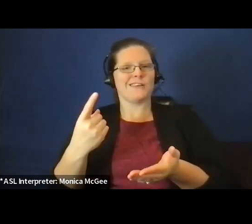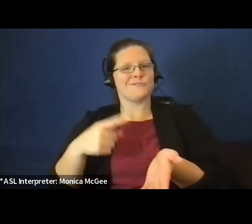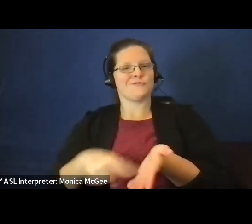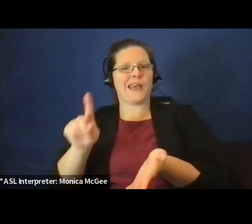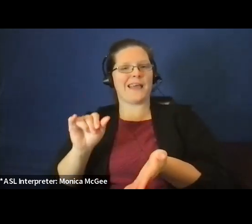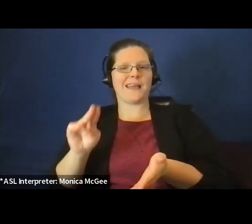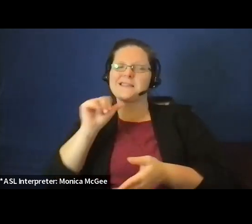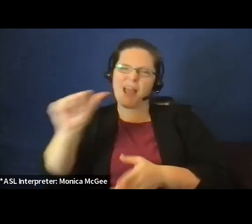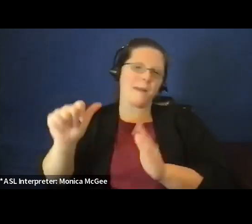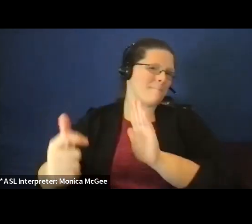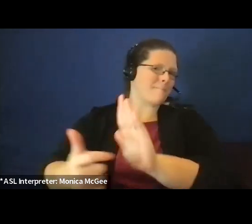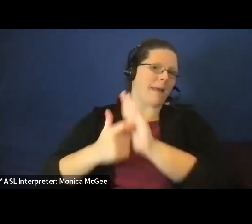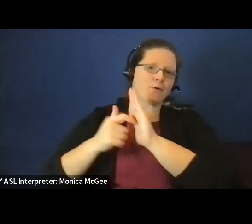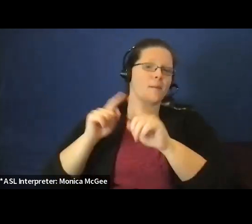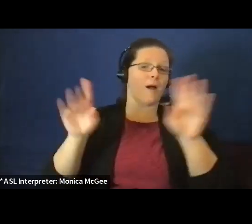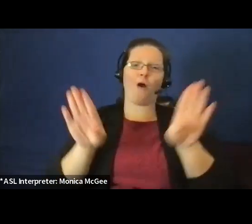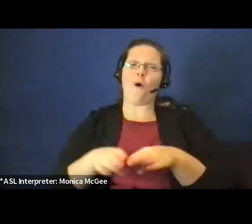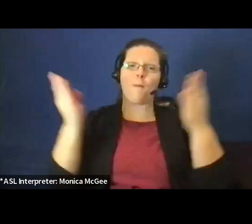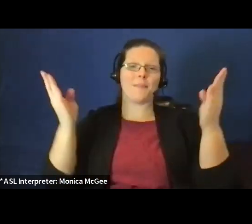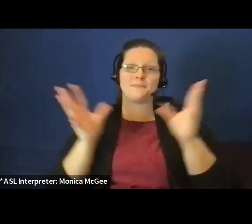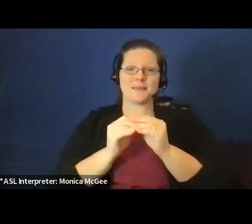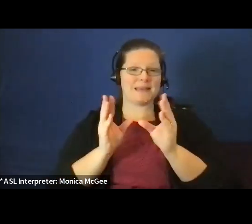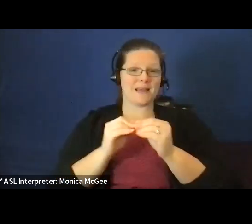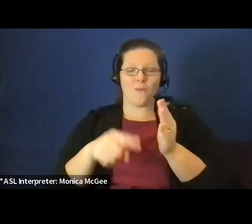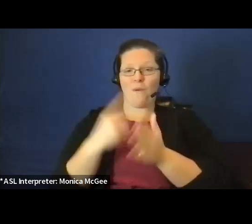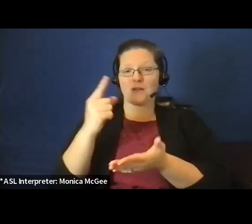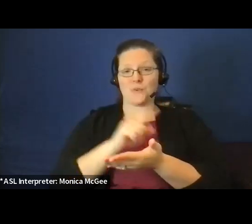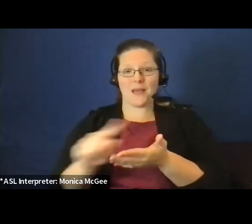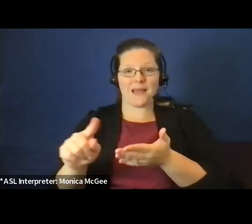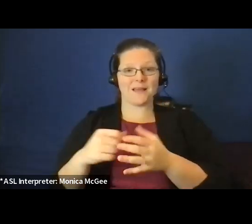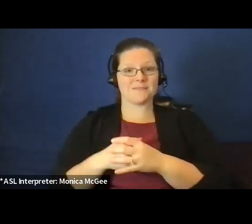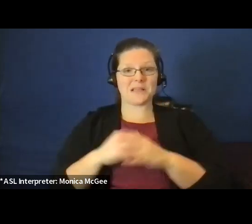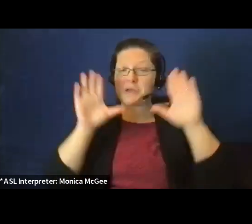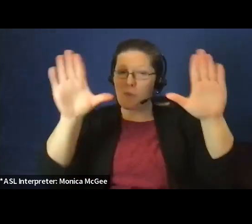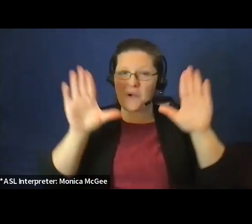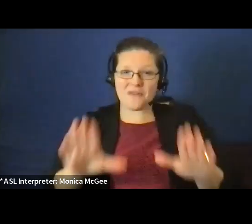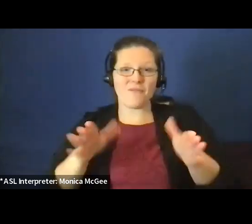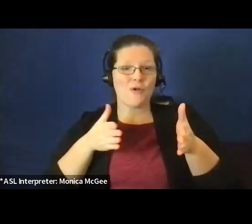once a week in blue skies. But we meet once a week to make sure -- just to do